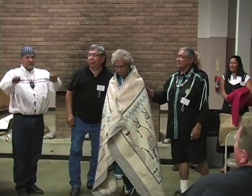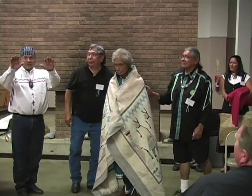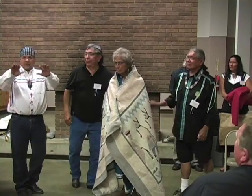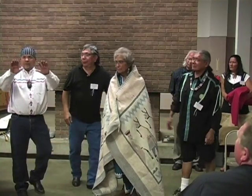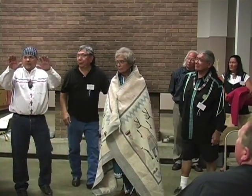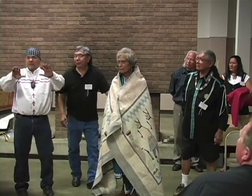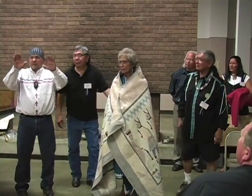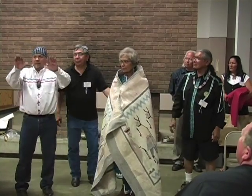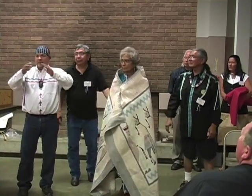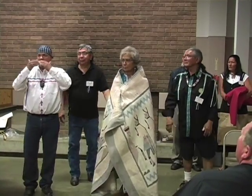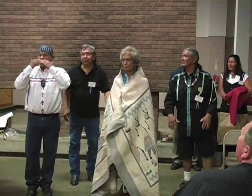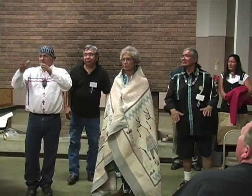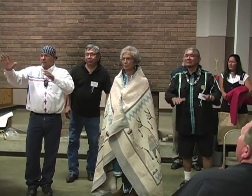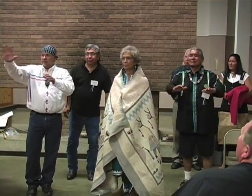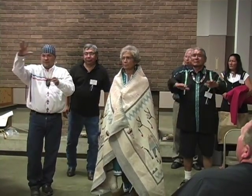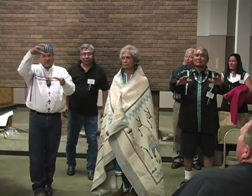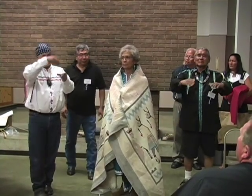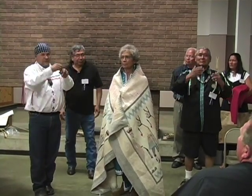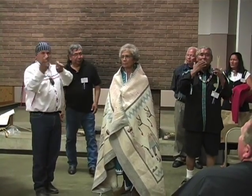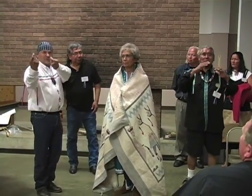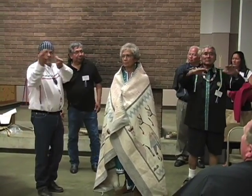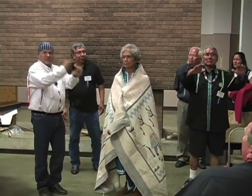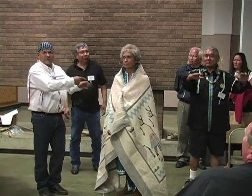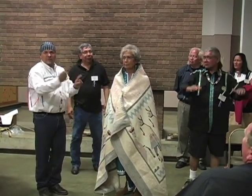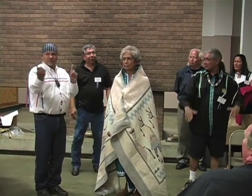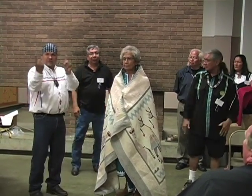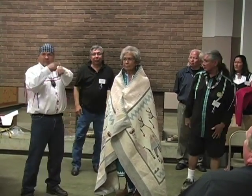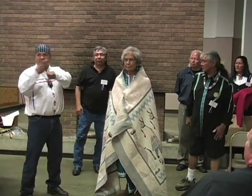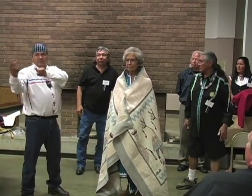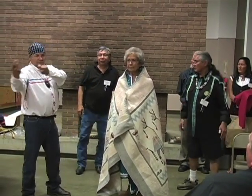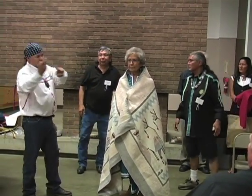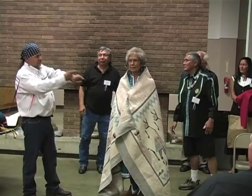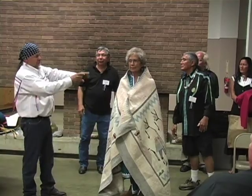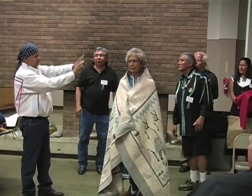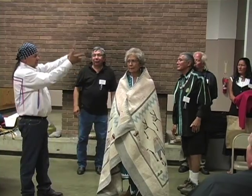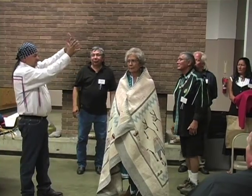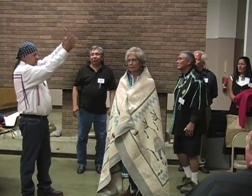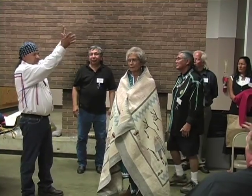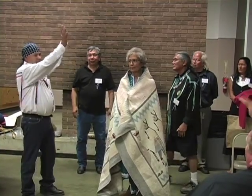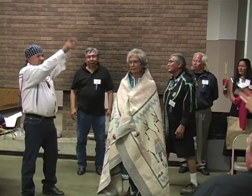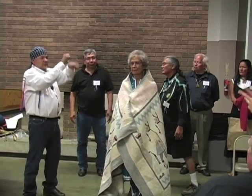Everyone, thank you for your contribution to this gift to Onalee.